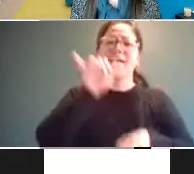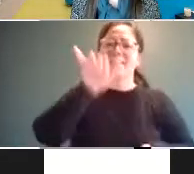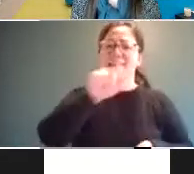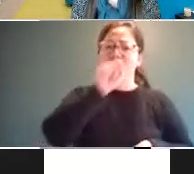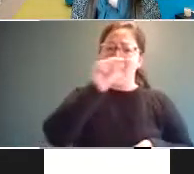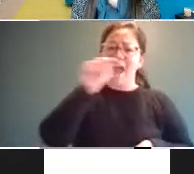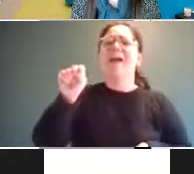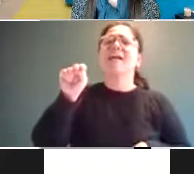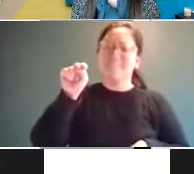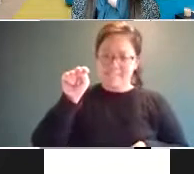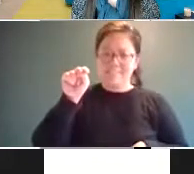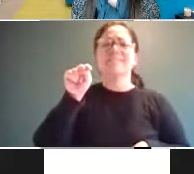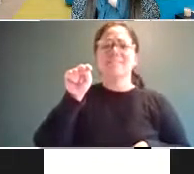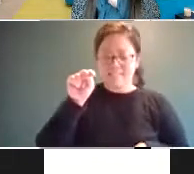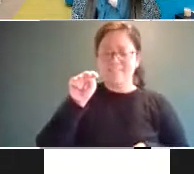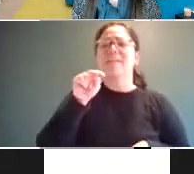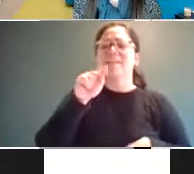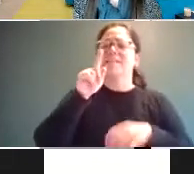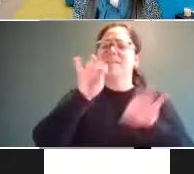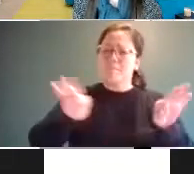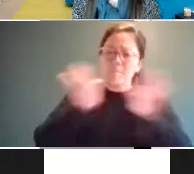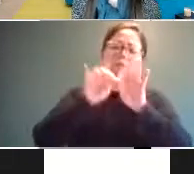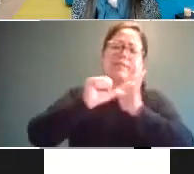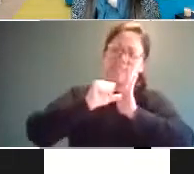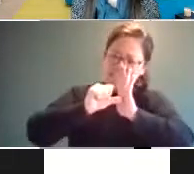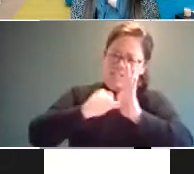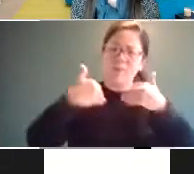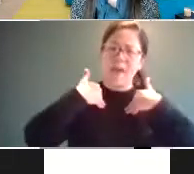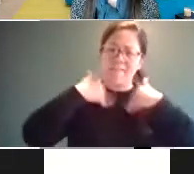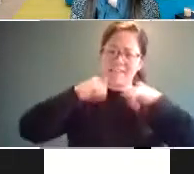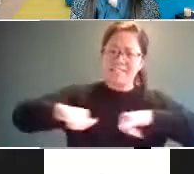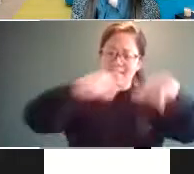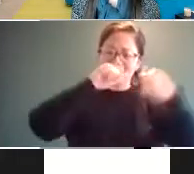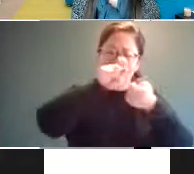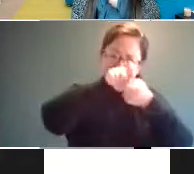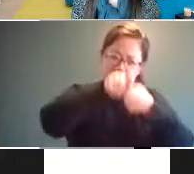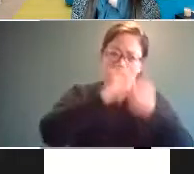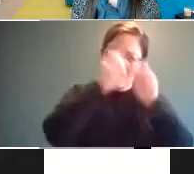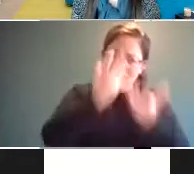when there is an inconsistency present. So make sure that you're accounting for details